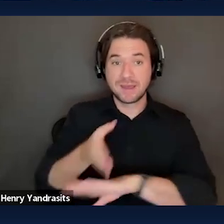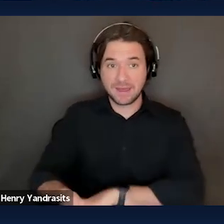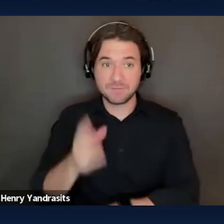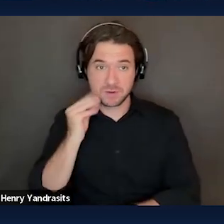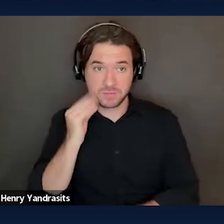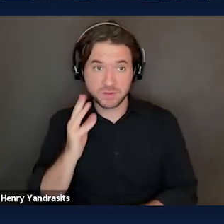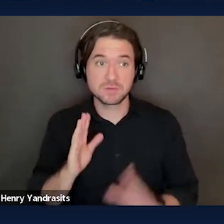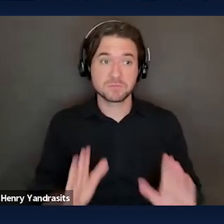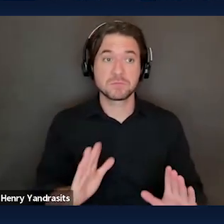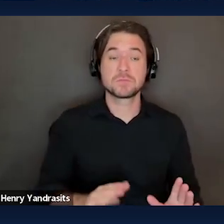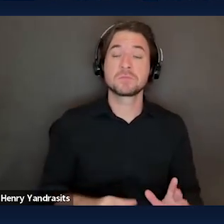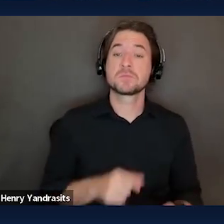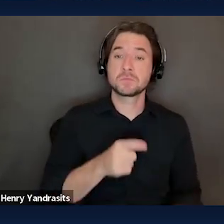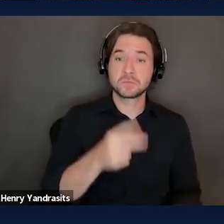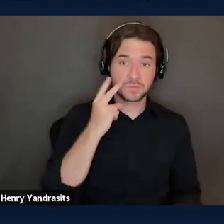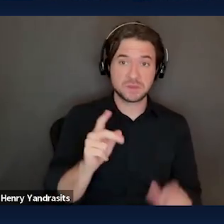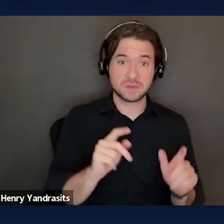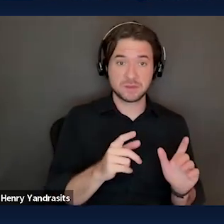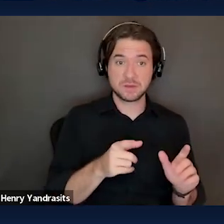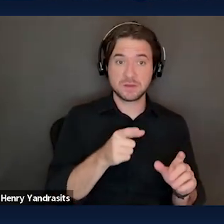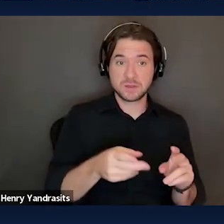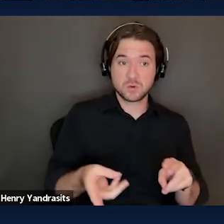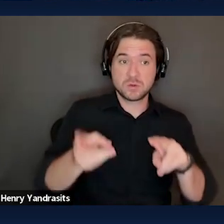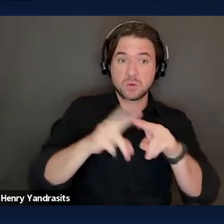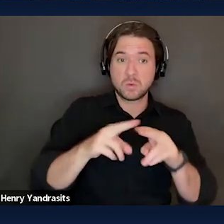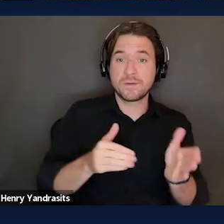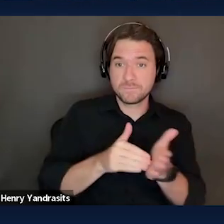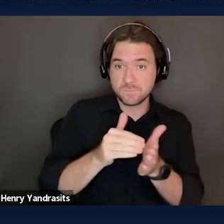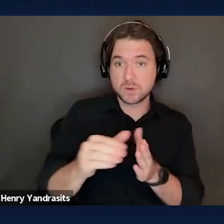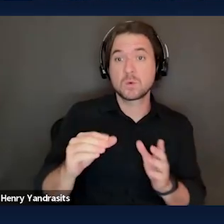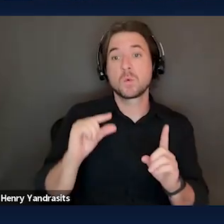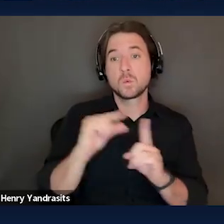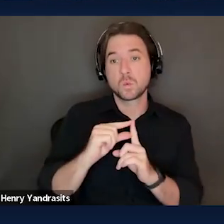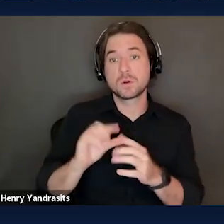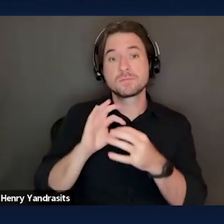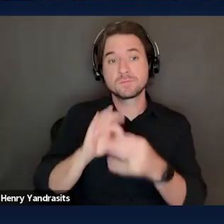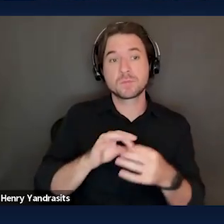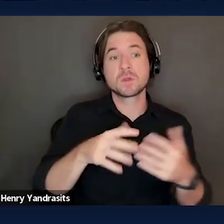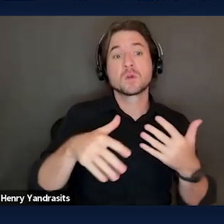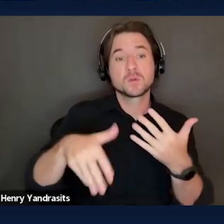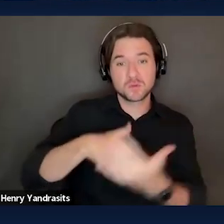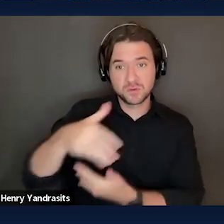So the team experience, you can see that there was an increase in frequency of words associated with the social model of disability.